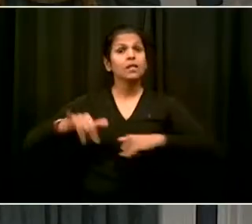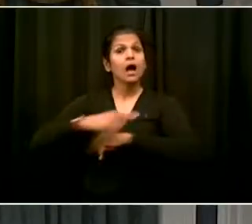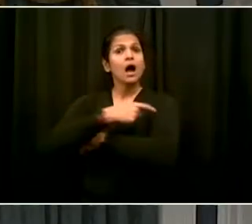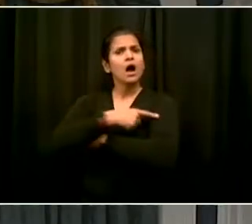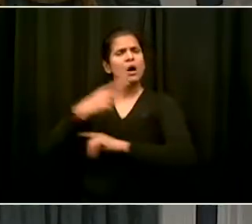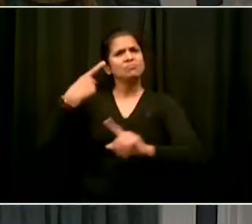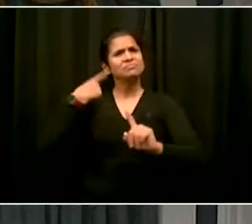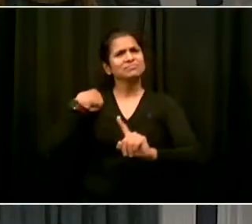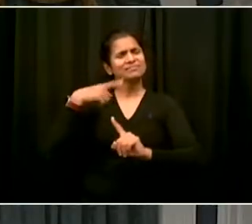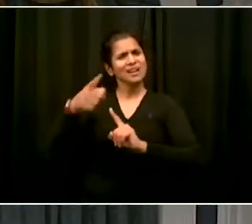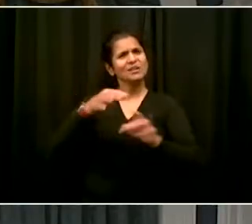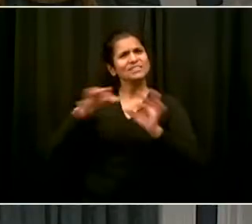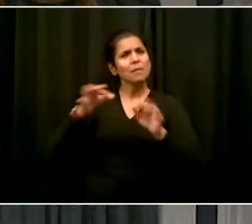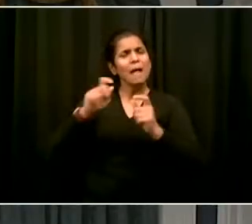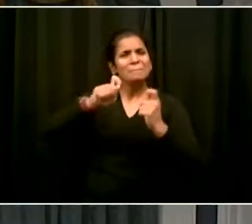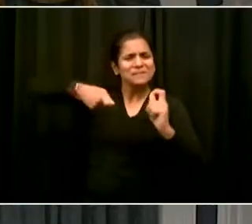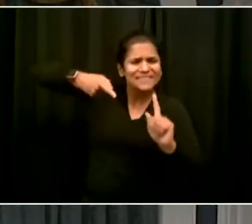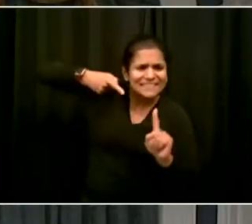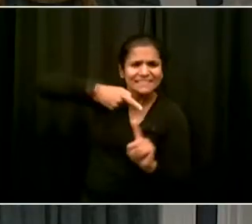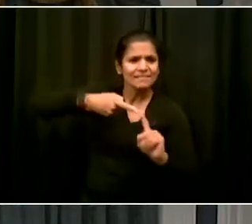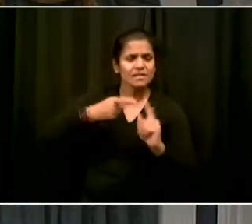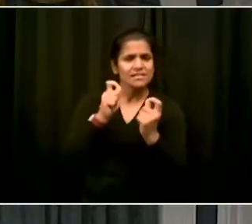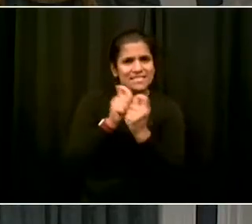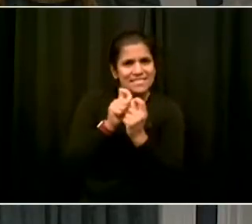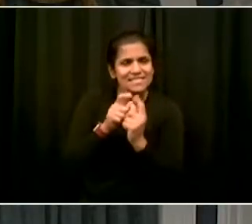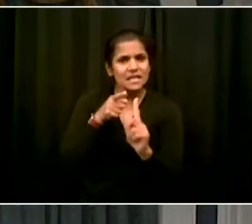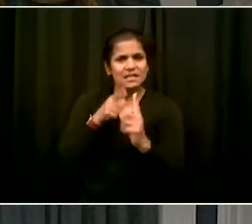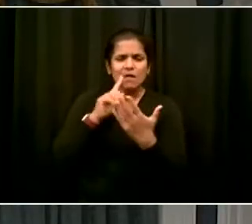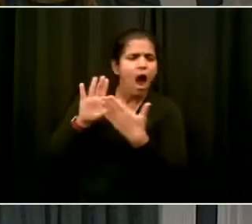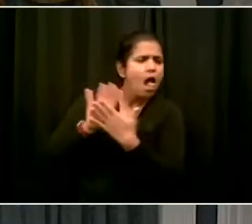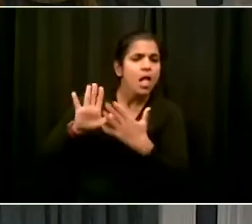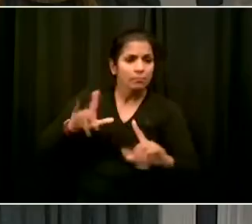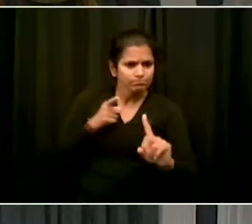TOUCHED UPON IT, SPECIFICALLY DR. VARMA. IITN ERMS OF EQUITY IN THE VACCINE, IS THERE ANYTYTNGHI